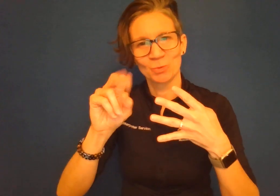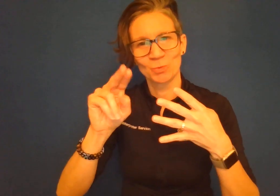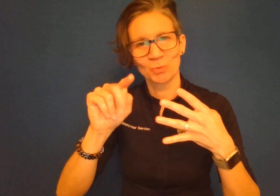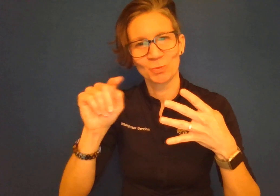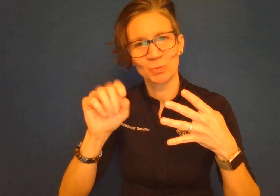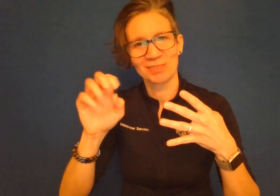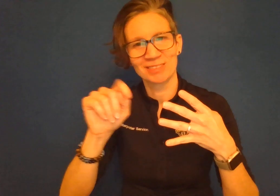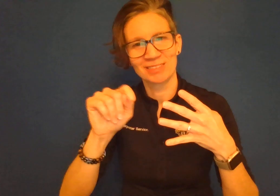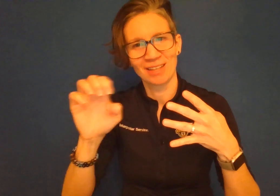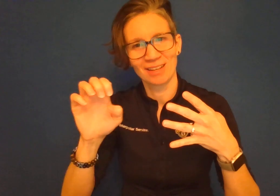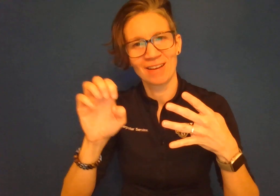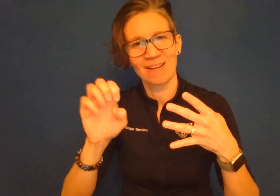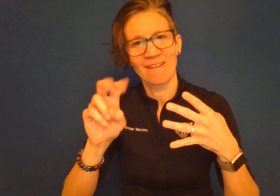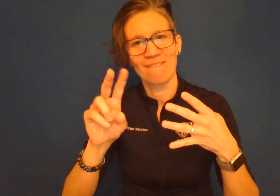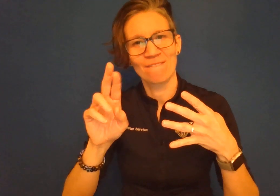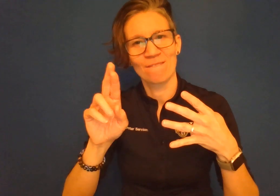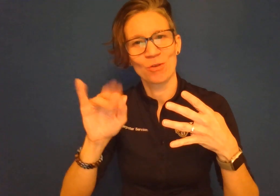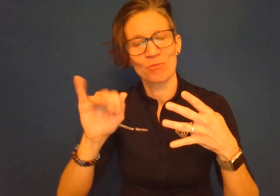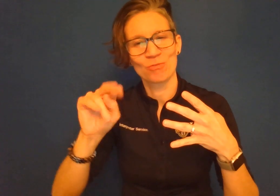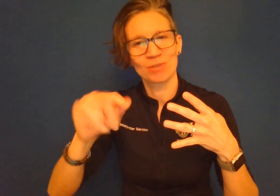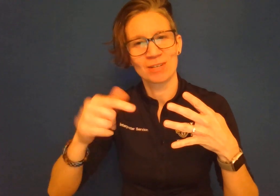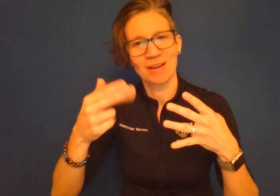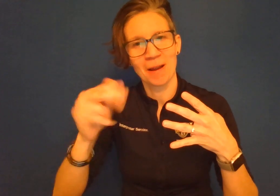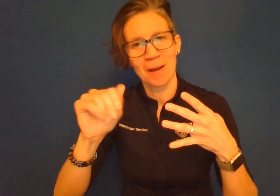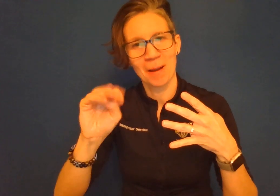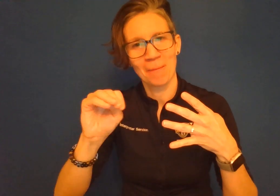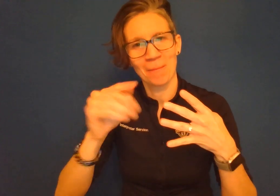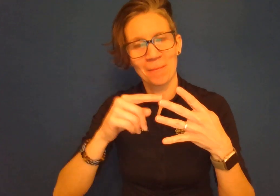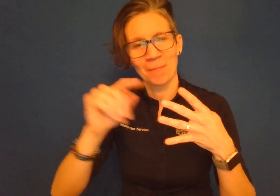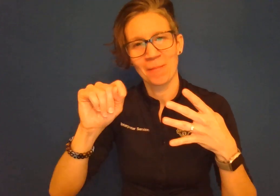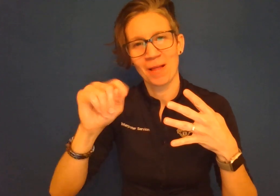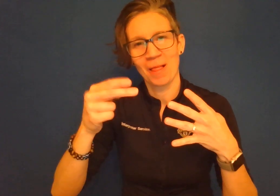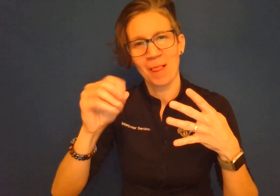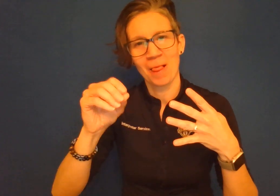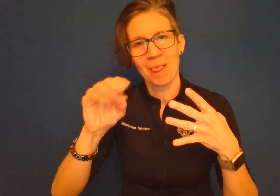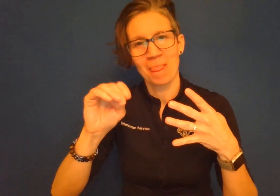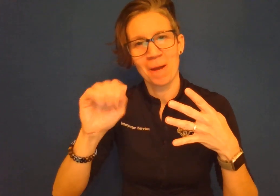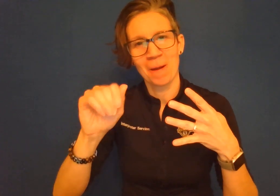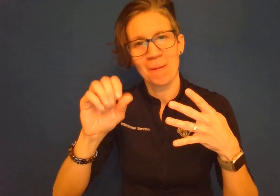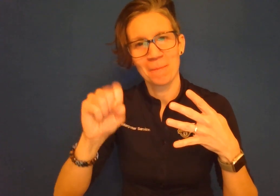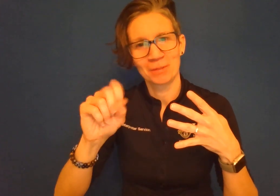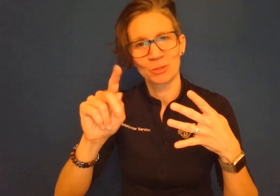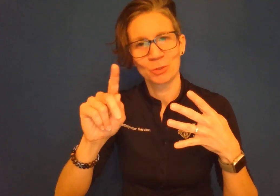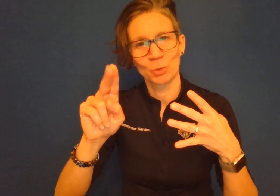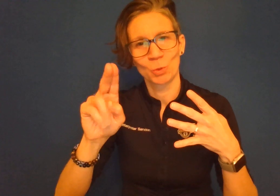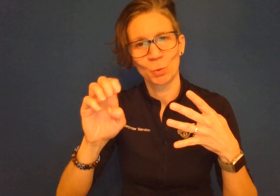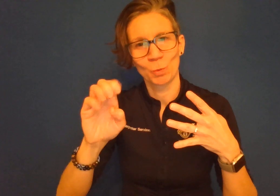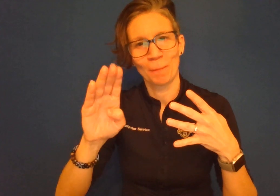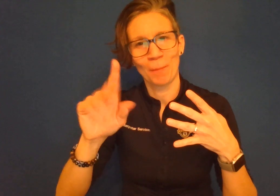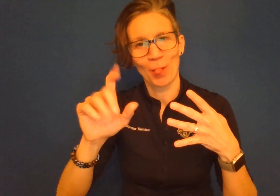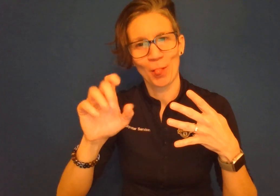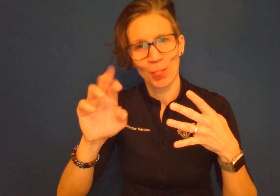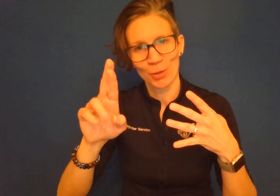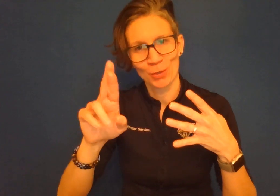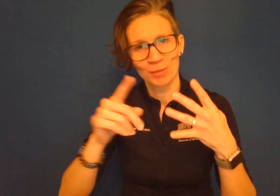Suzette Evringham Thomas Kuebler